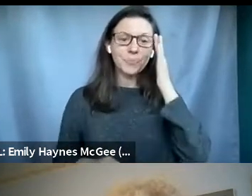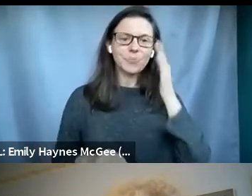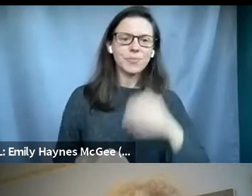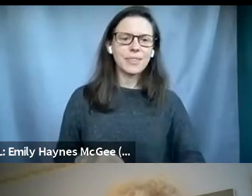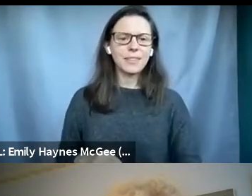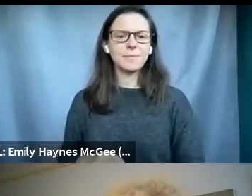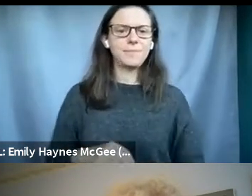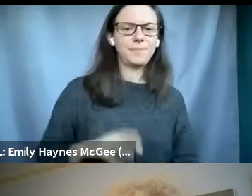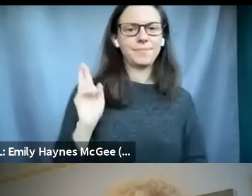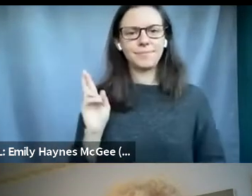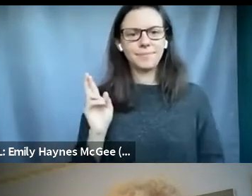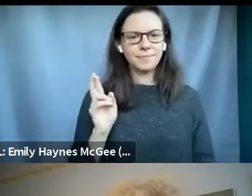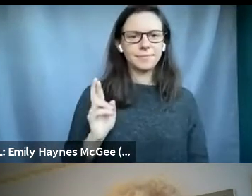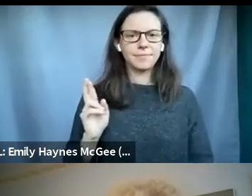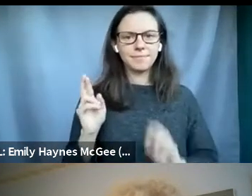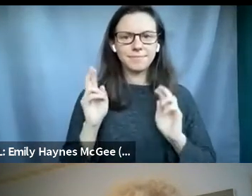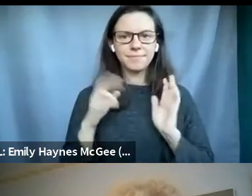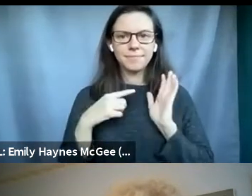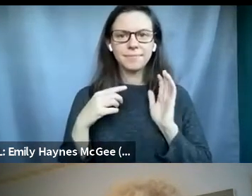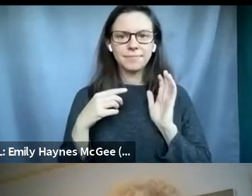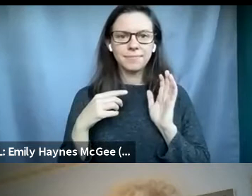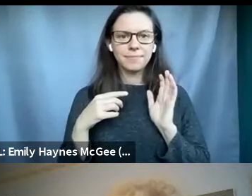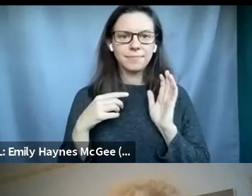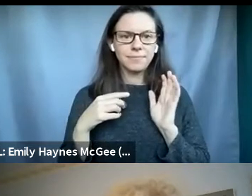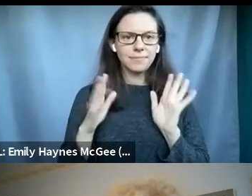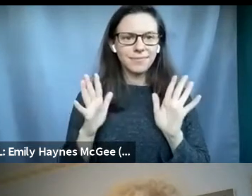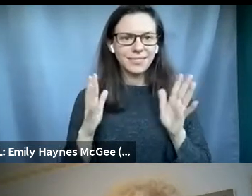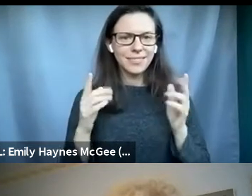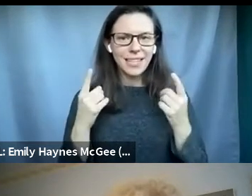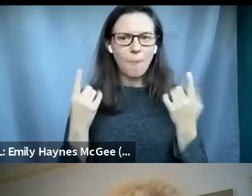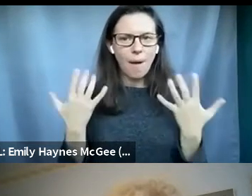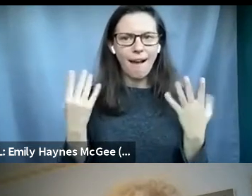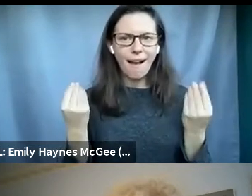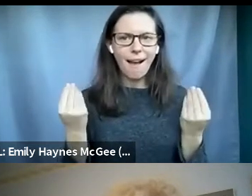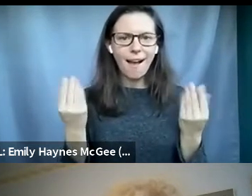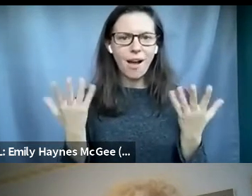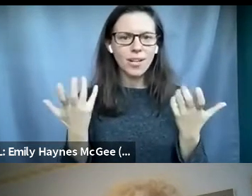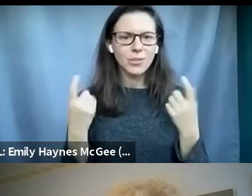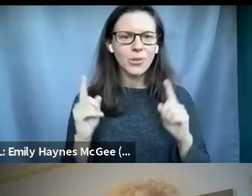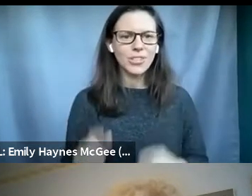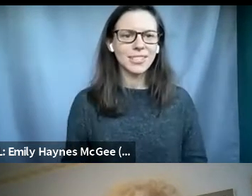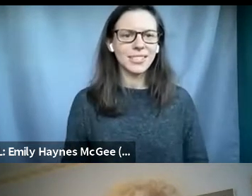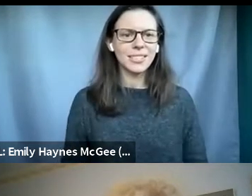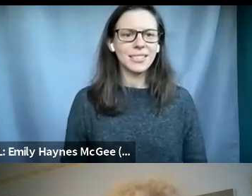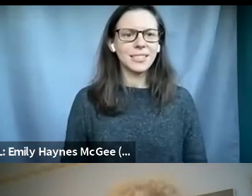Hopefully this place. I don't need this to not work. Come on. It was working earlier.